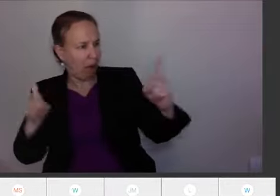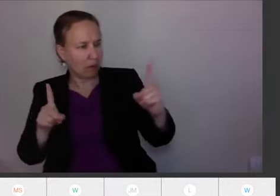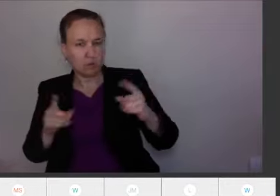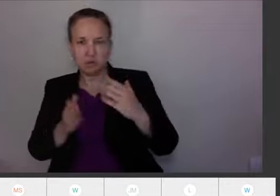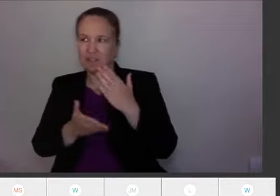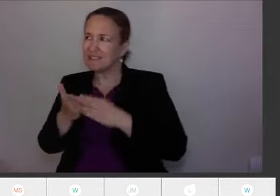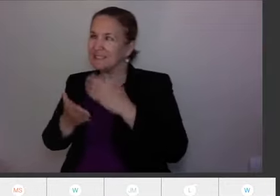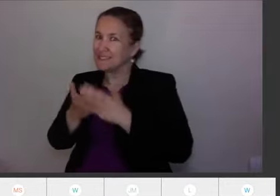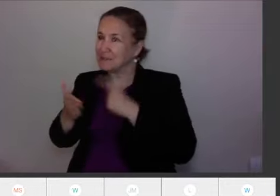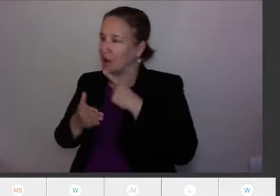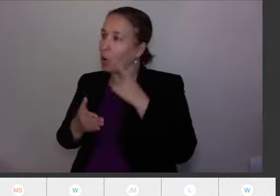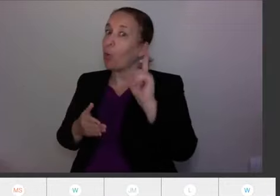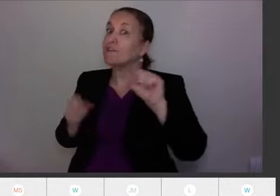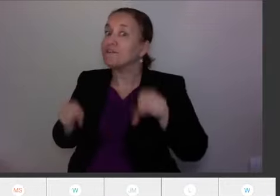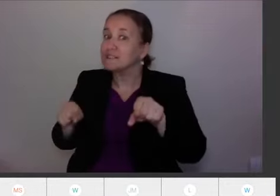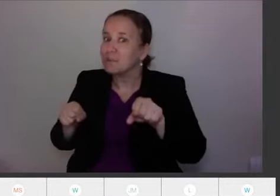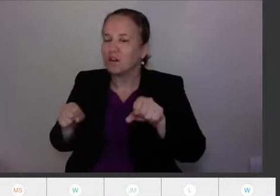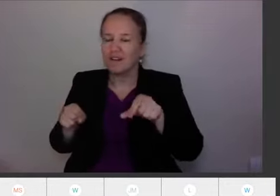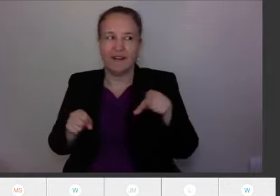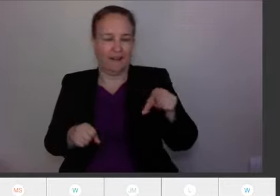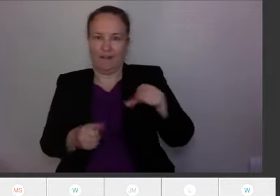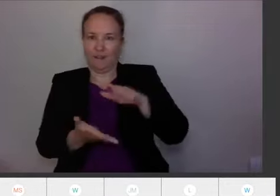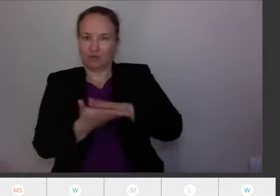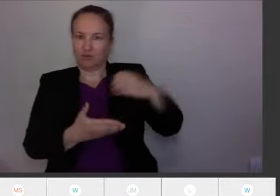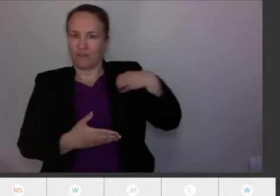and they just feel like no matter what they do they're going to get crushed